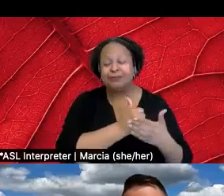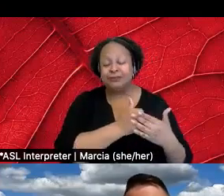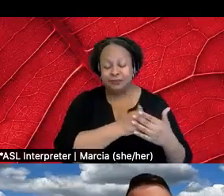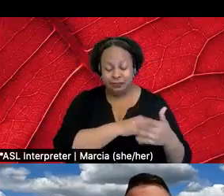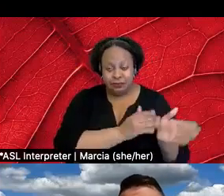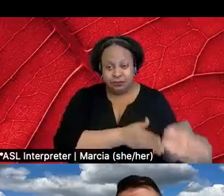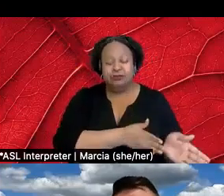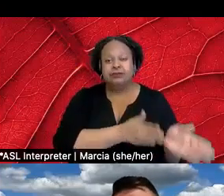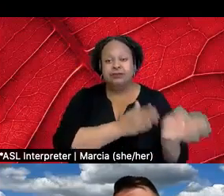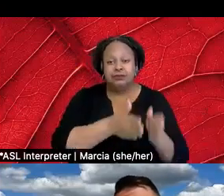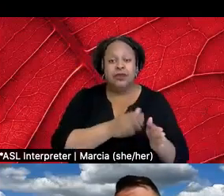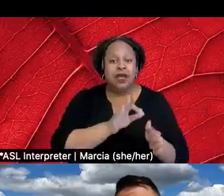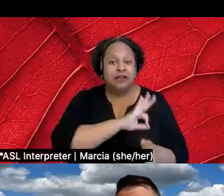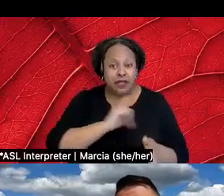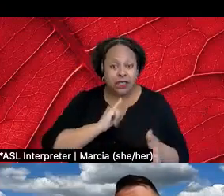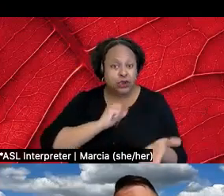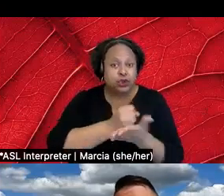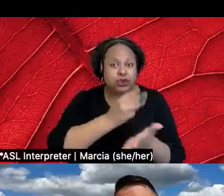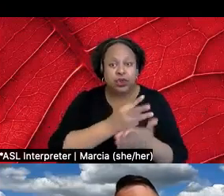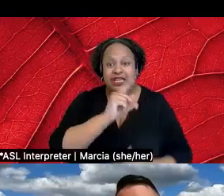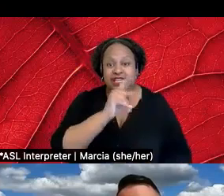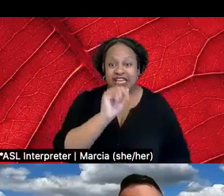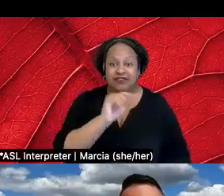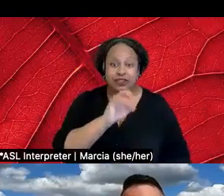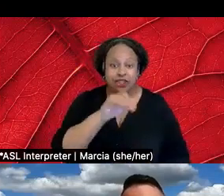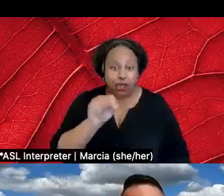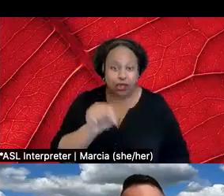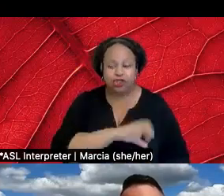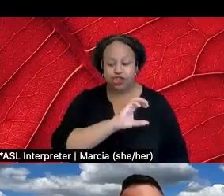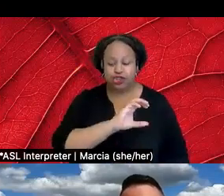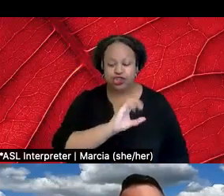Faculty of social work Kevin Stoddard and Charmaine Williams, the Department